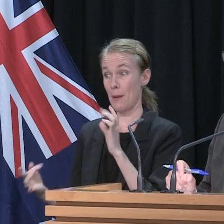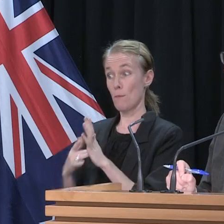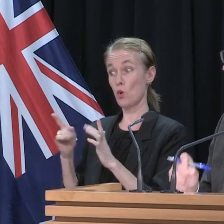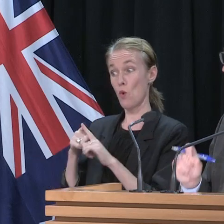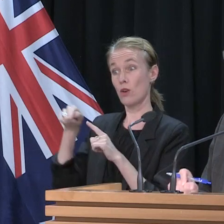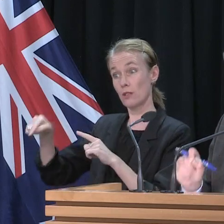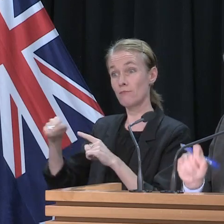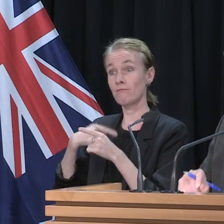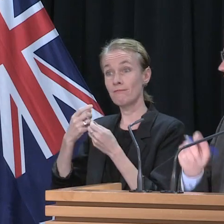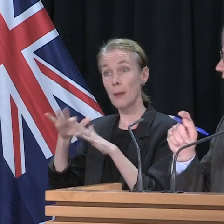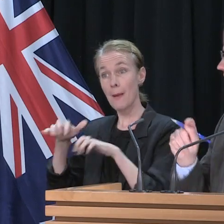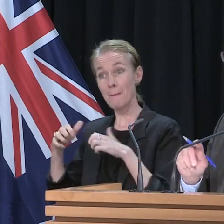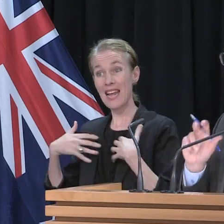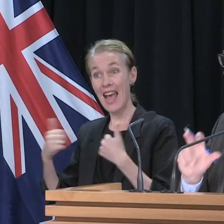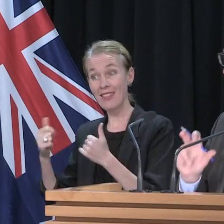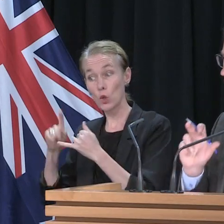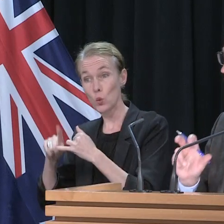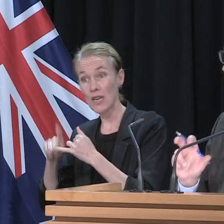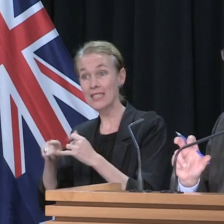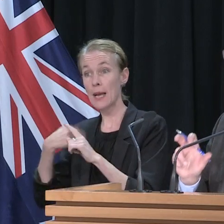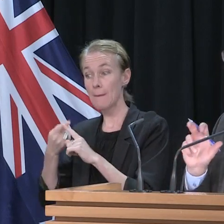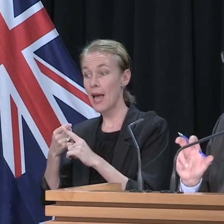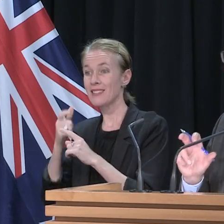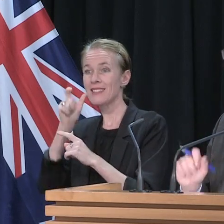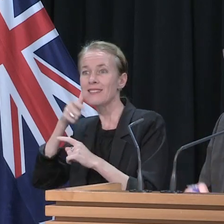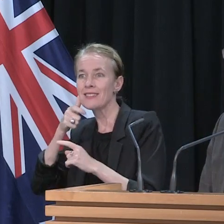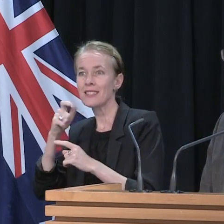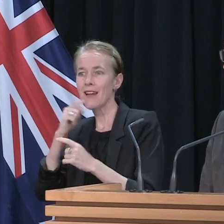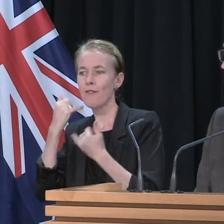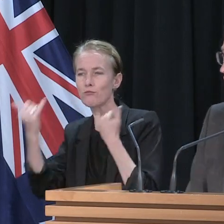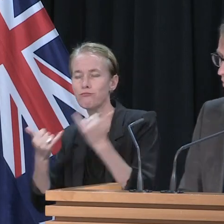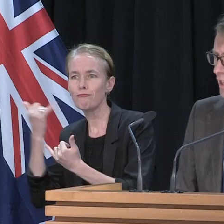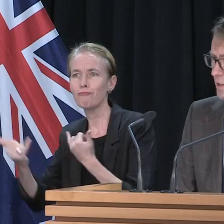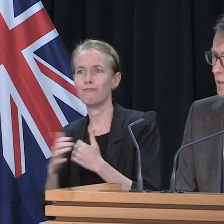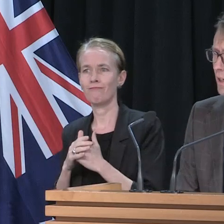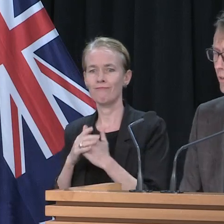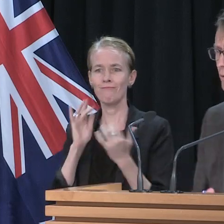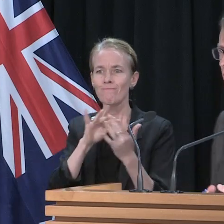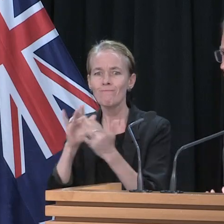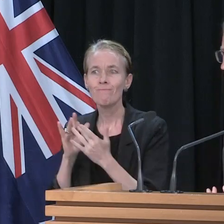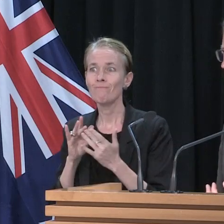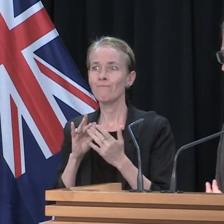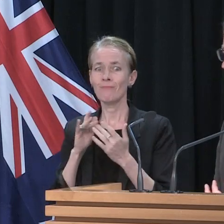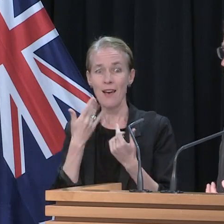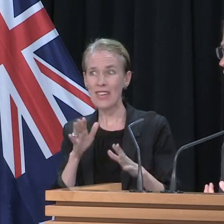But our Public Health Units and our contact tracing centre